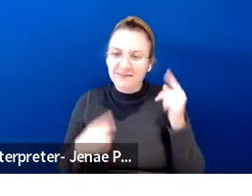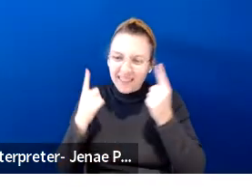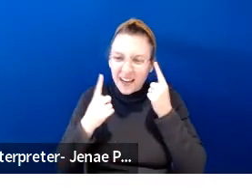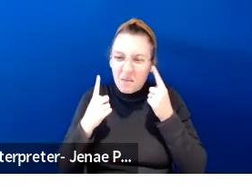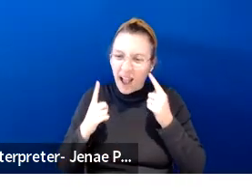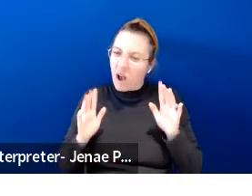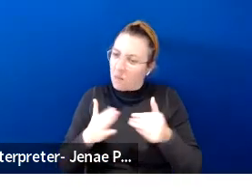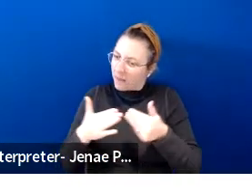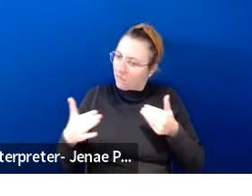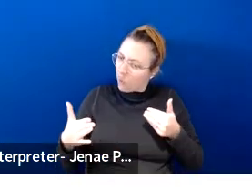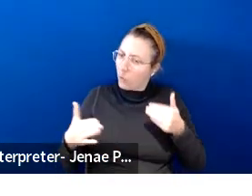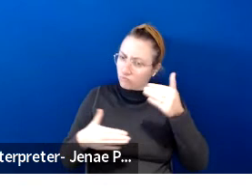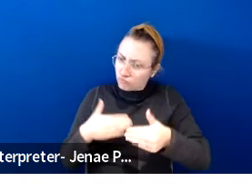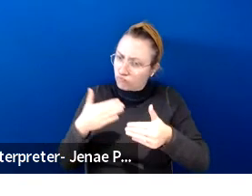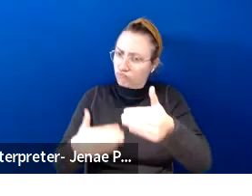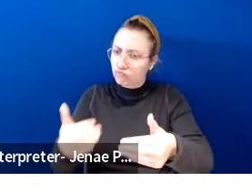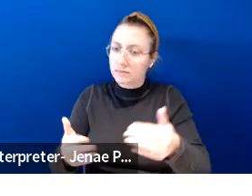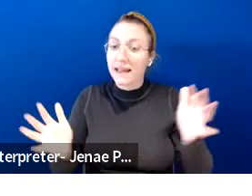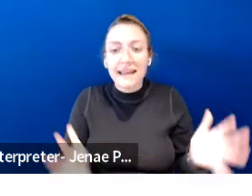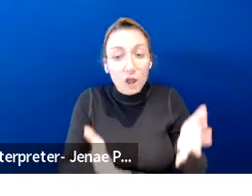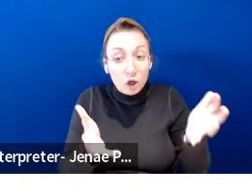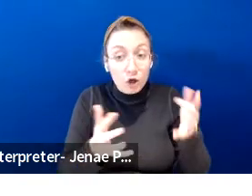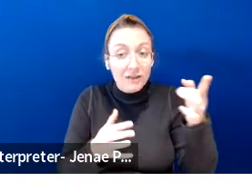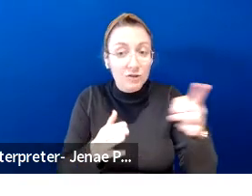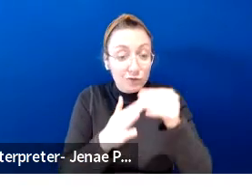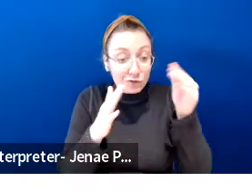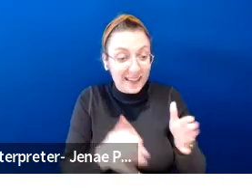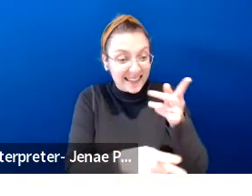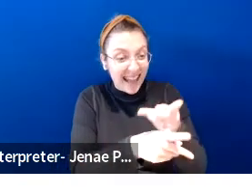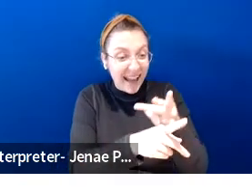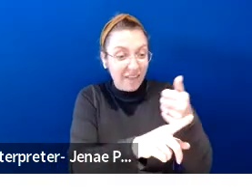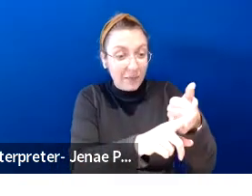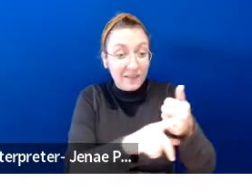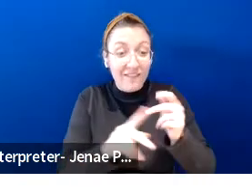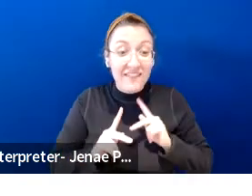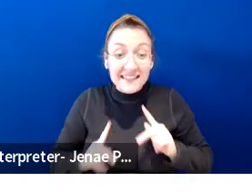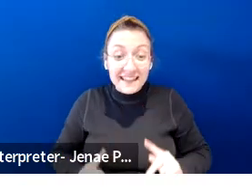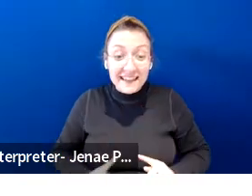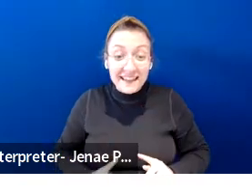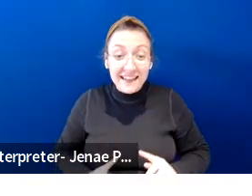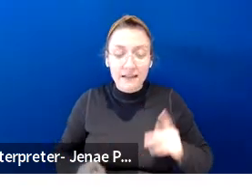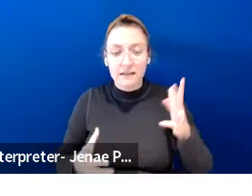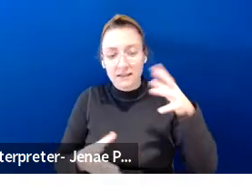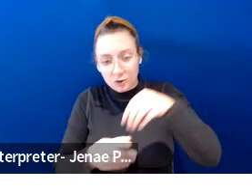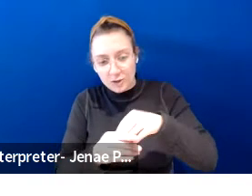your students to take care of themselves physically, because that's going to contribute to their mental capacity or willpower